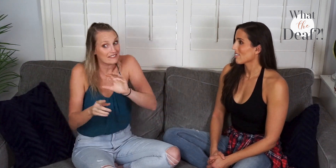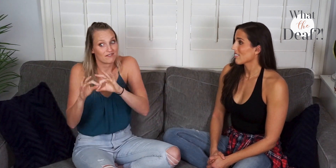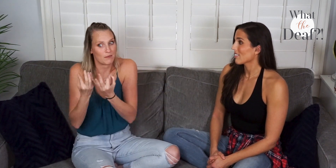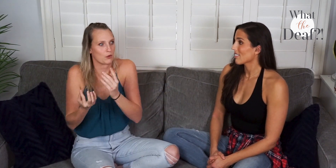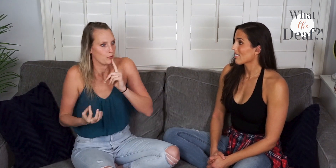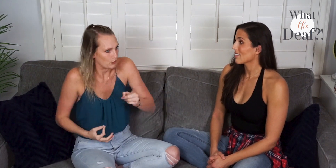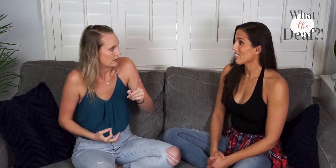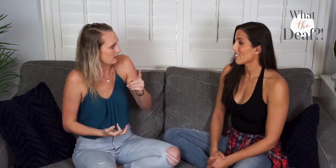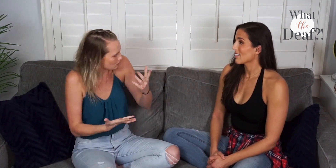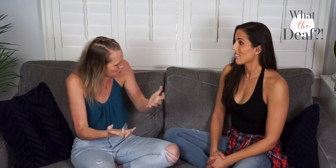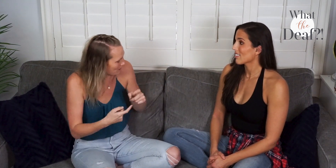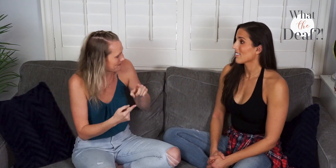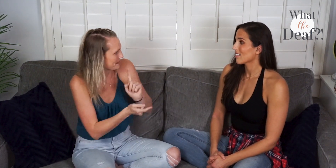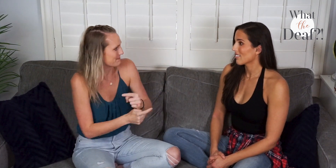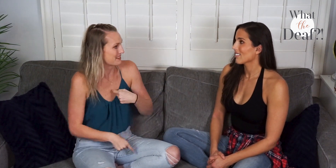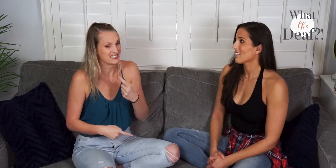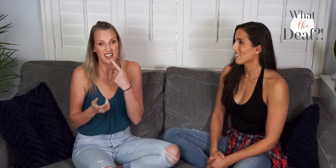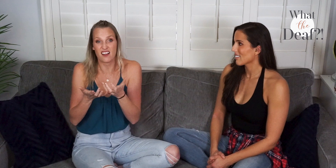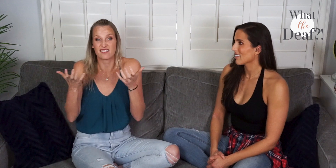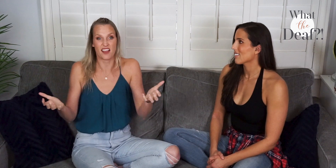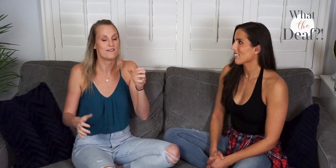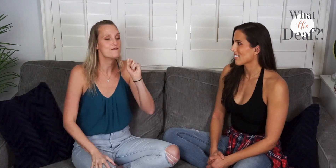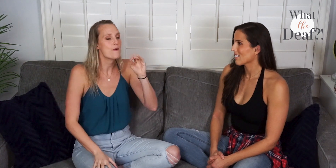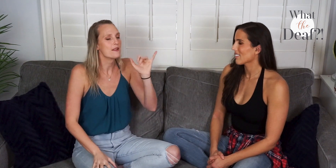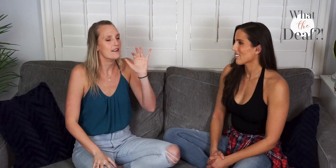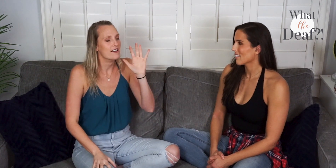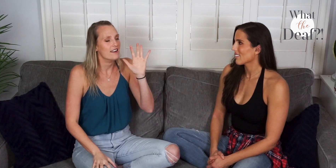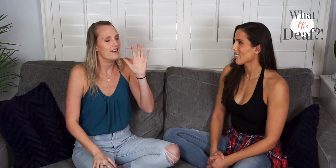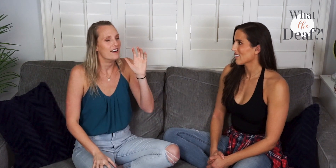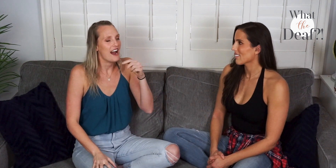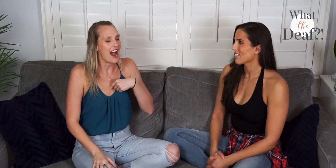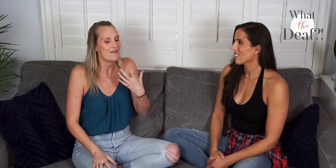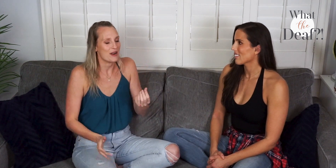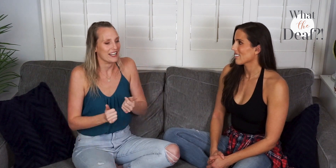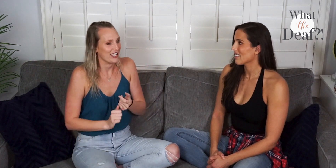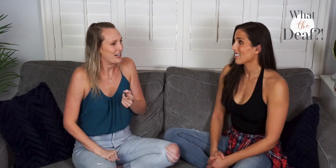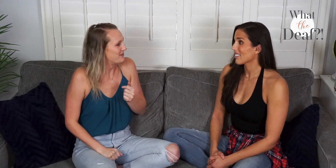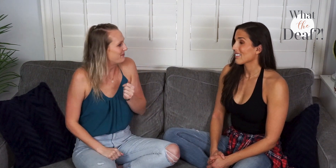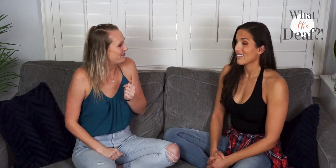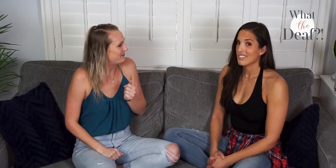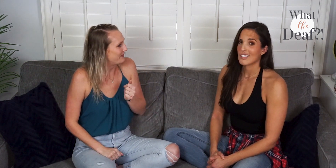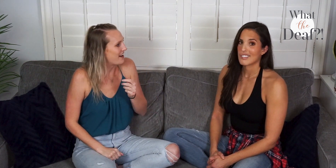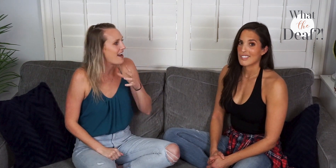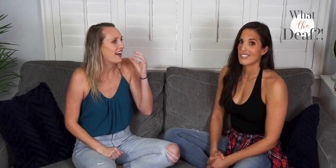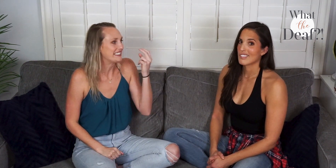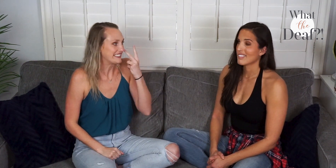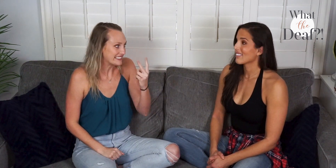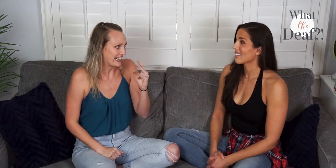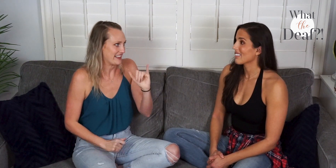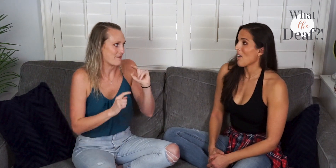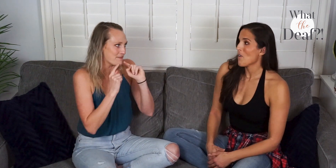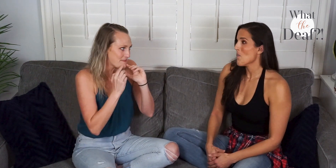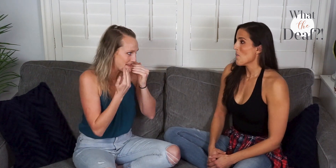And his family really wanted to meet me, already said a lot. And so I'm like, "All right, I'm gonna go with you."